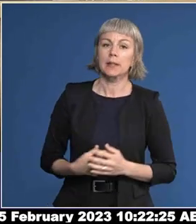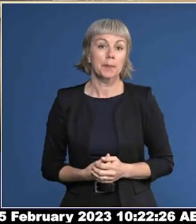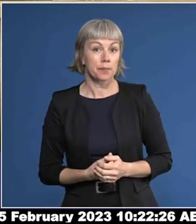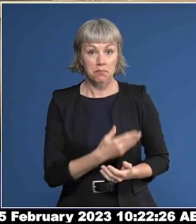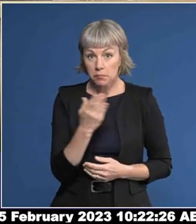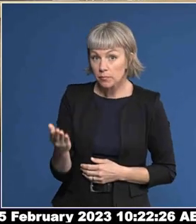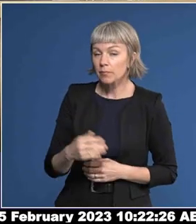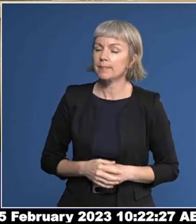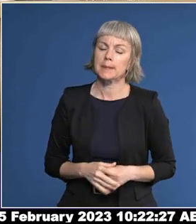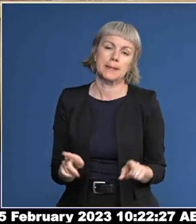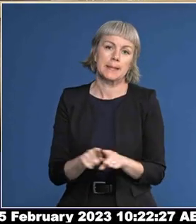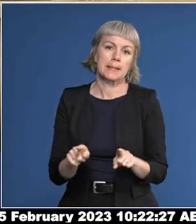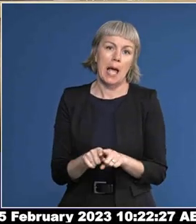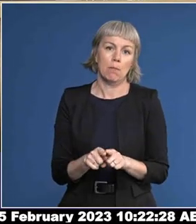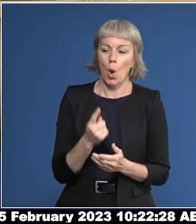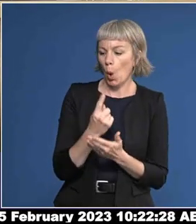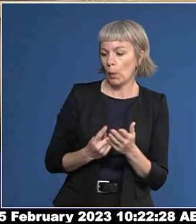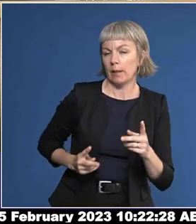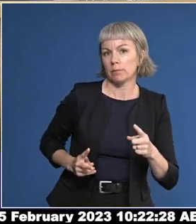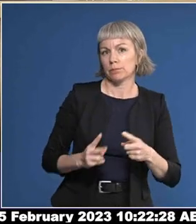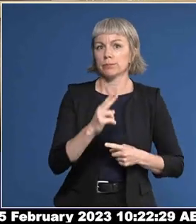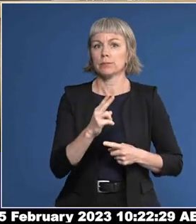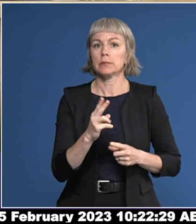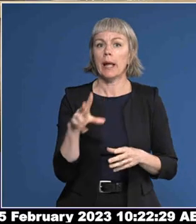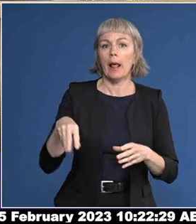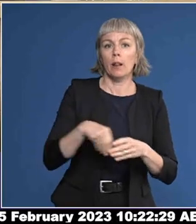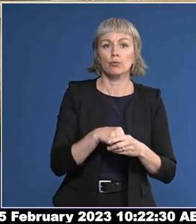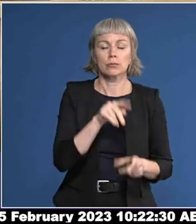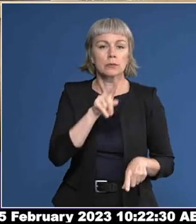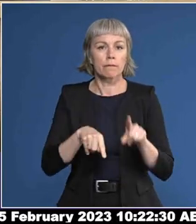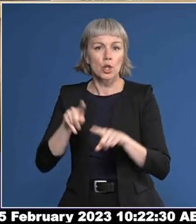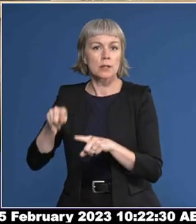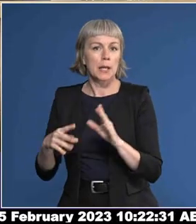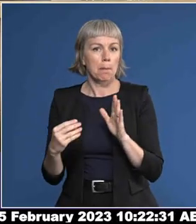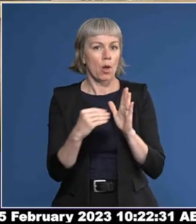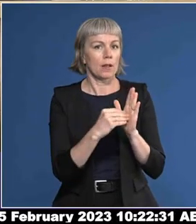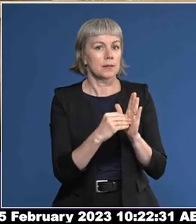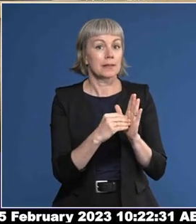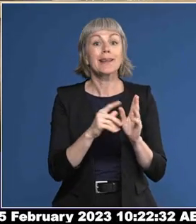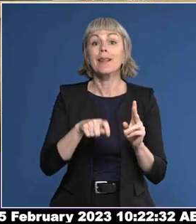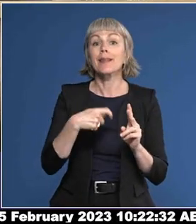We have only just launched our inclusion and diversity policy, and the further work from that is happening over the next, sort of, 12 months.